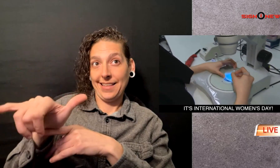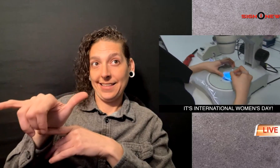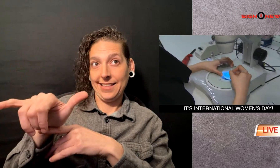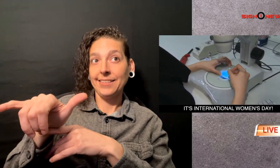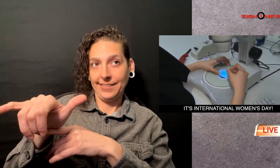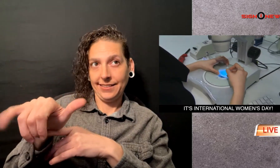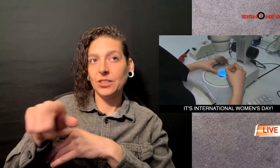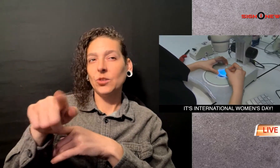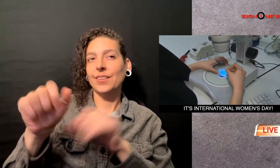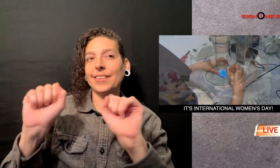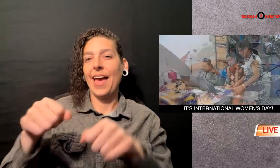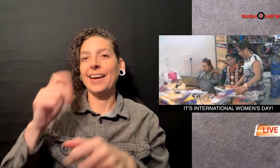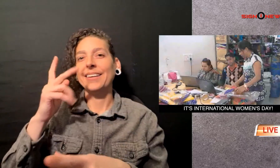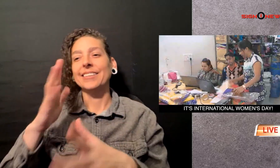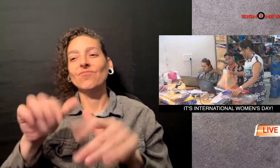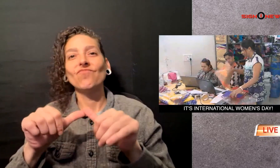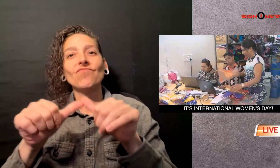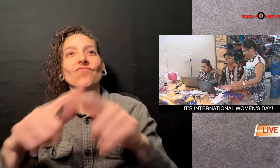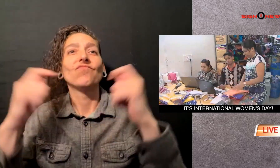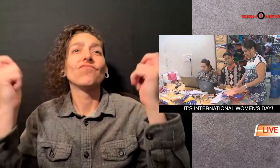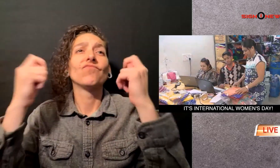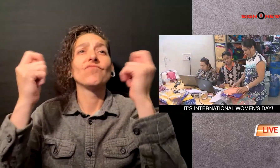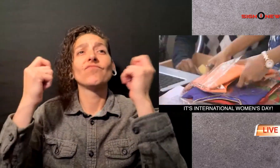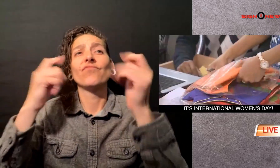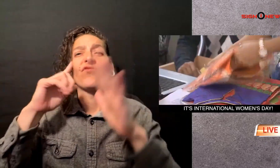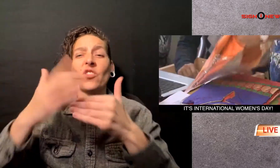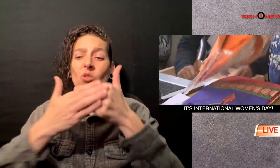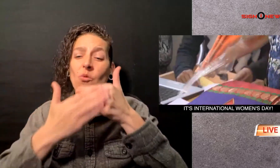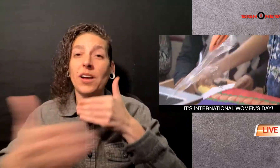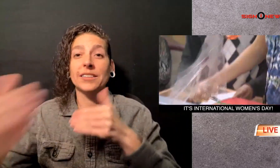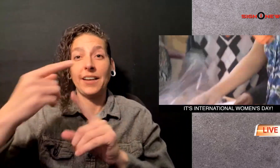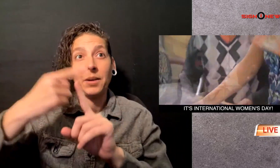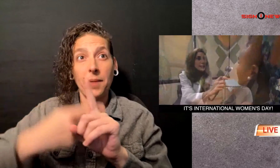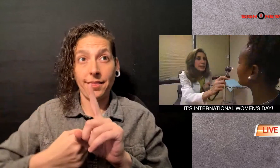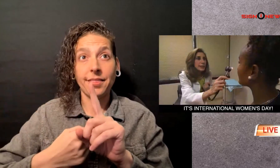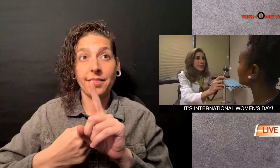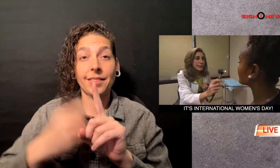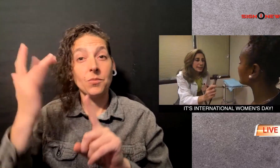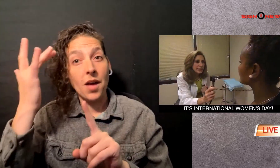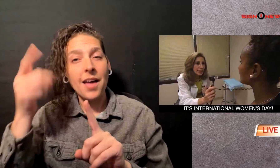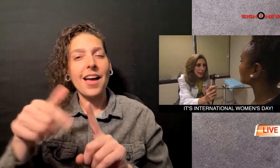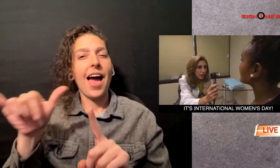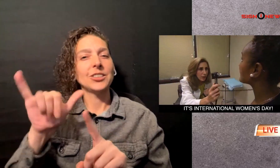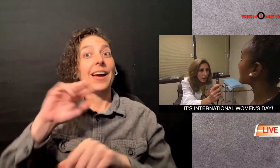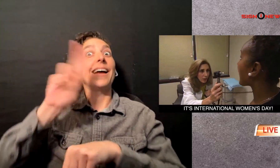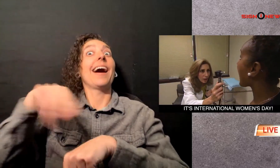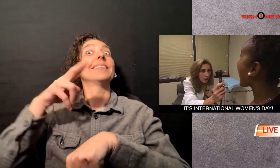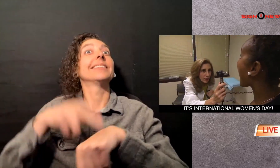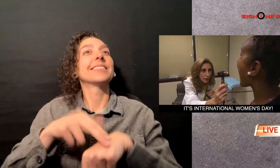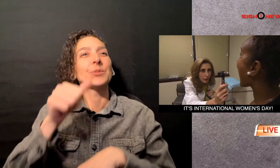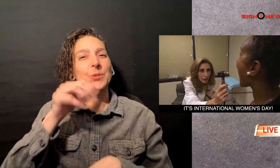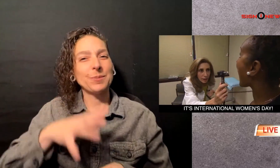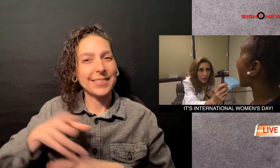you can keep celebrating for the rest of the month because it is also national women's history month